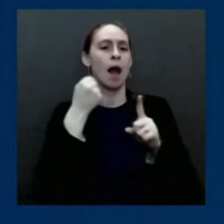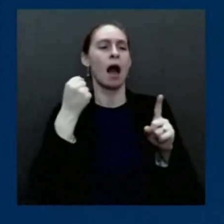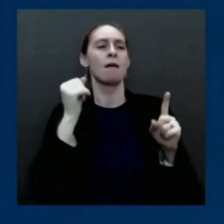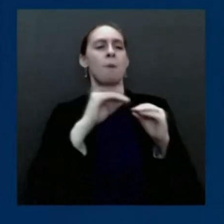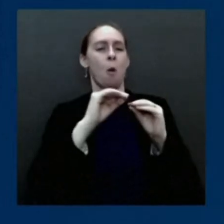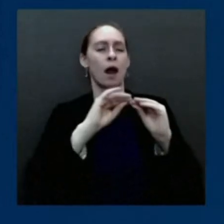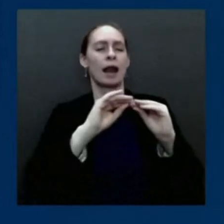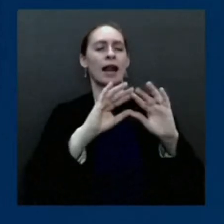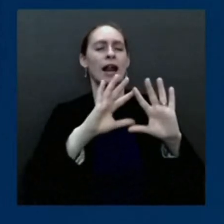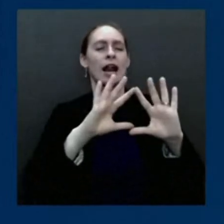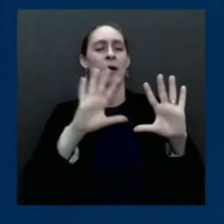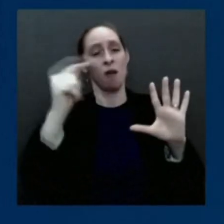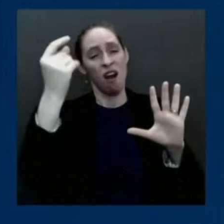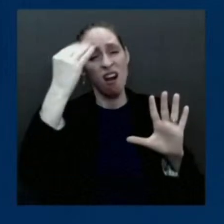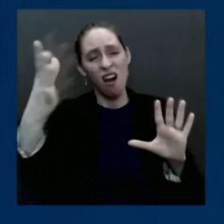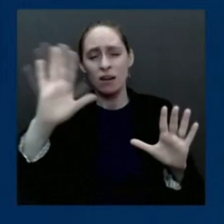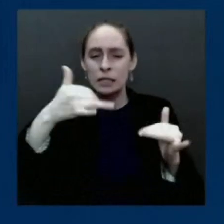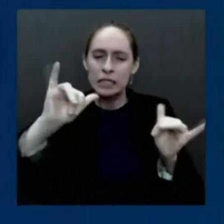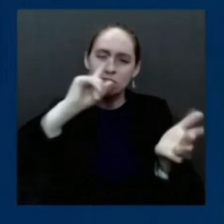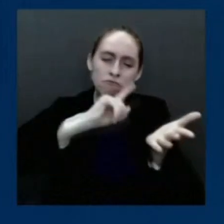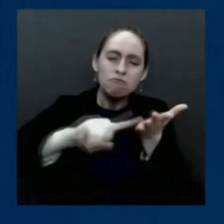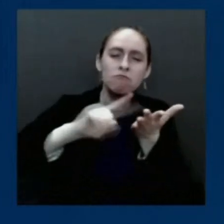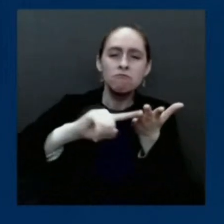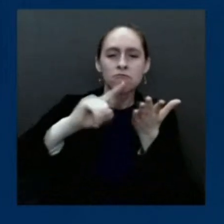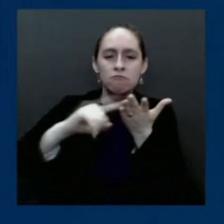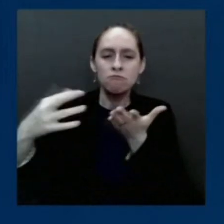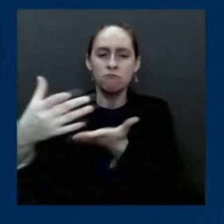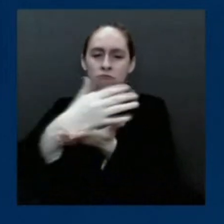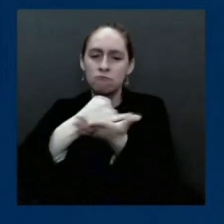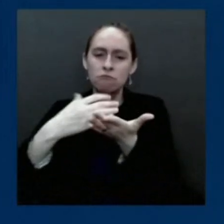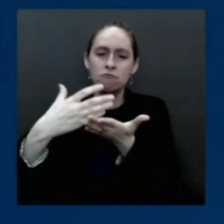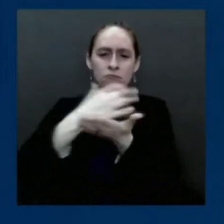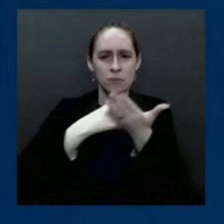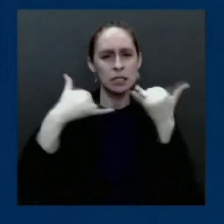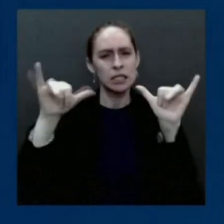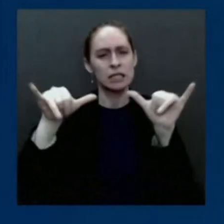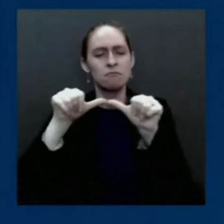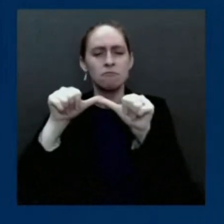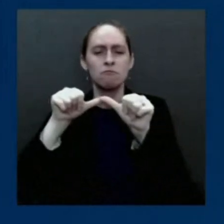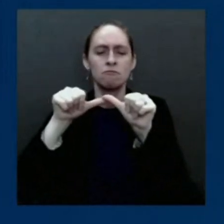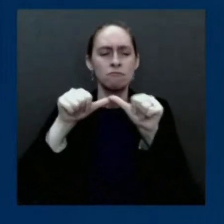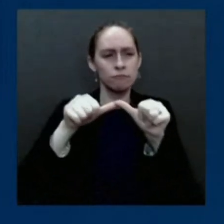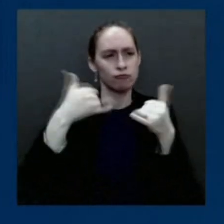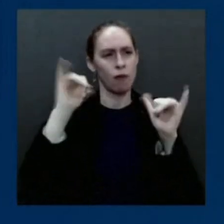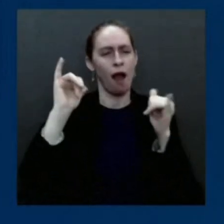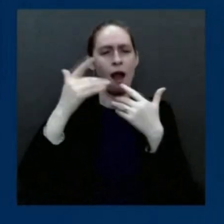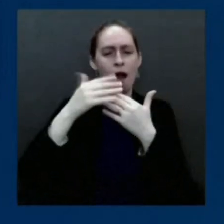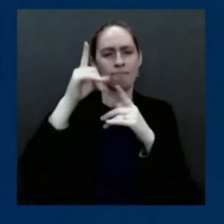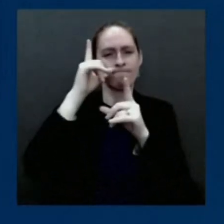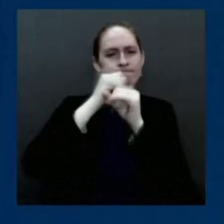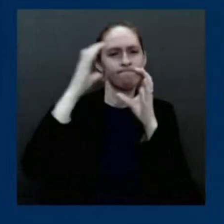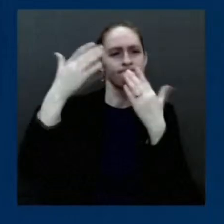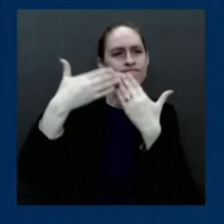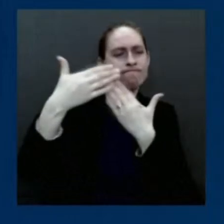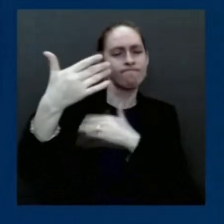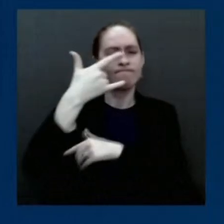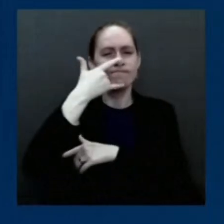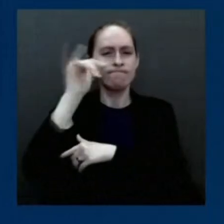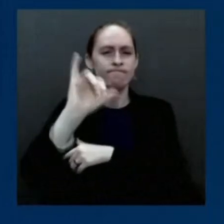COUNTING TESTS BUT WE'RE